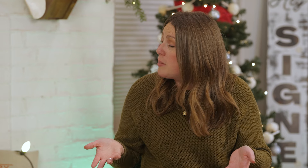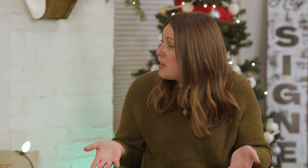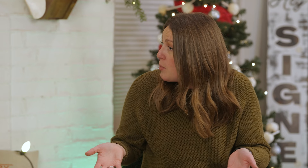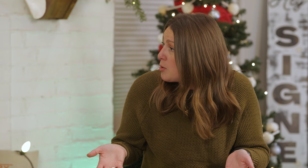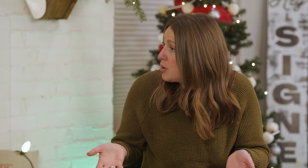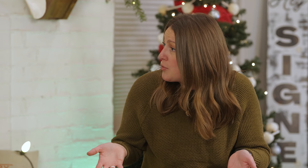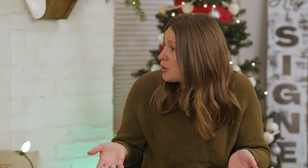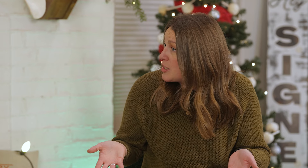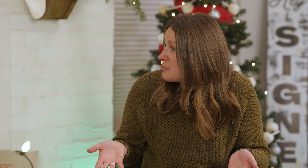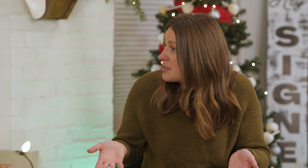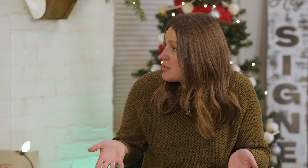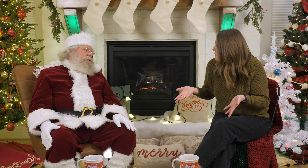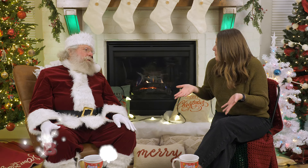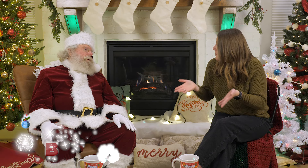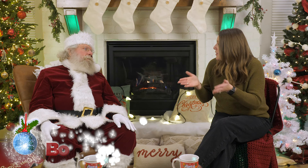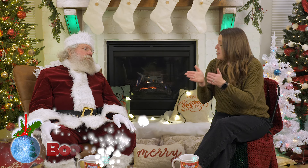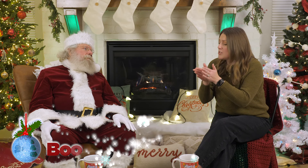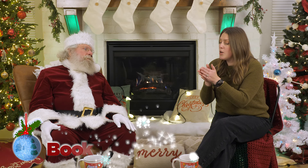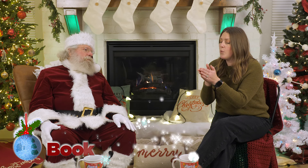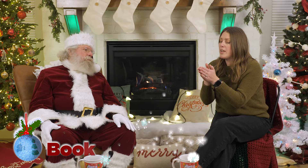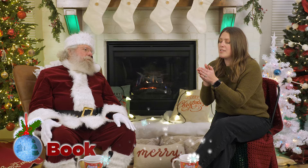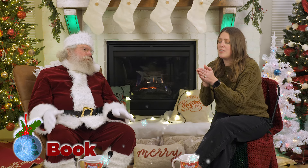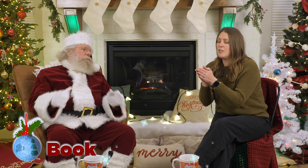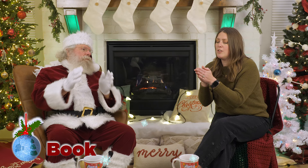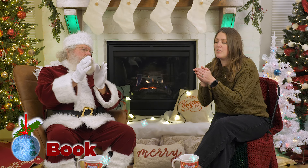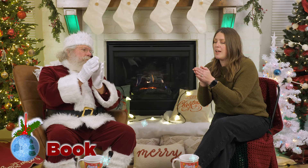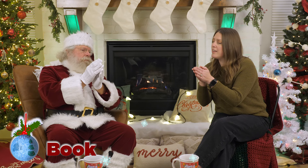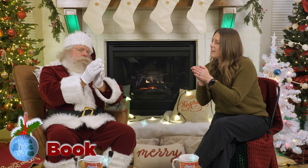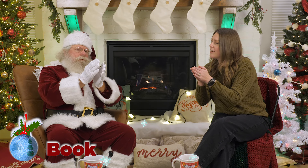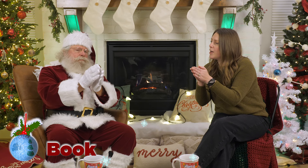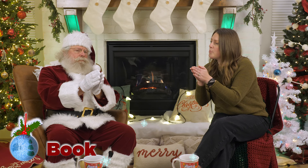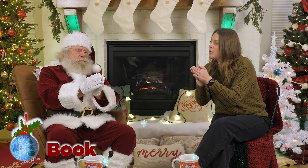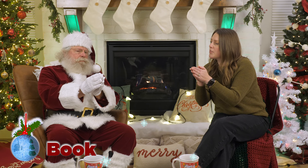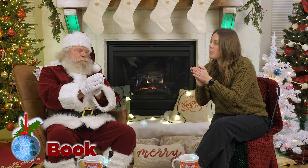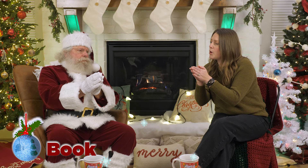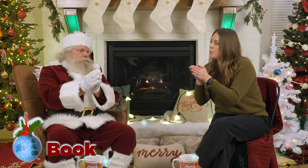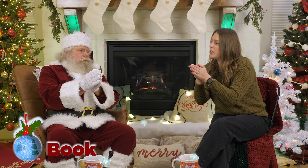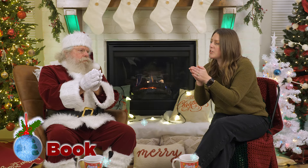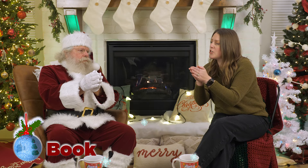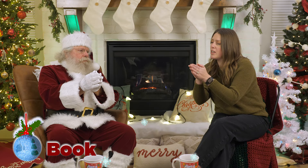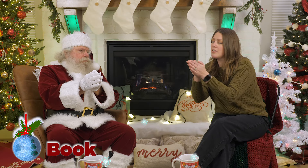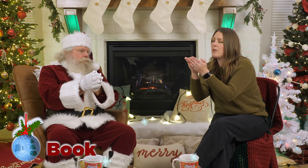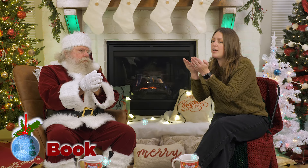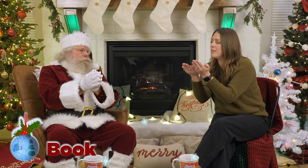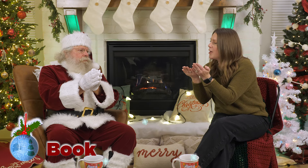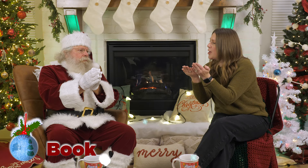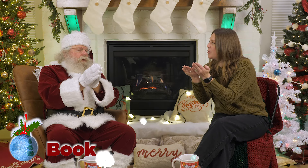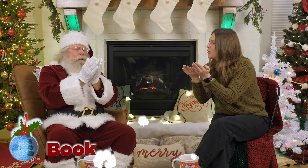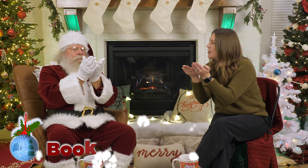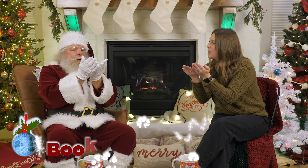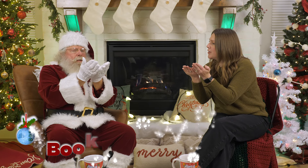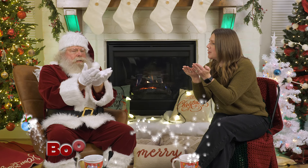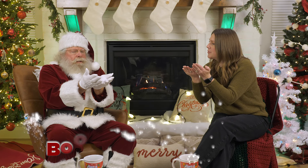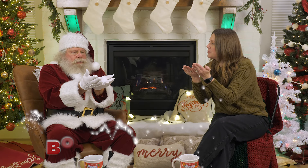Maybe they want a book for Christmas. Sure. So it's going to look like a book that we're opening and shutting chatting. Write a book. Book?